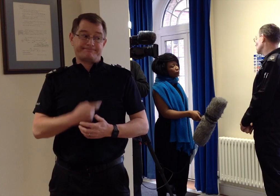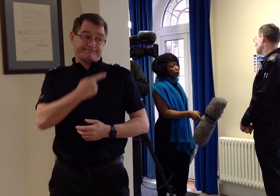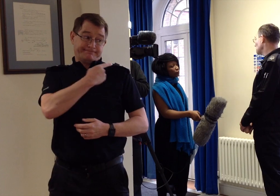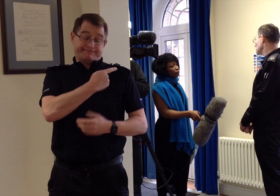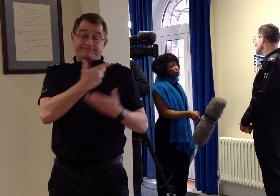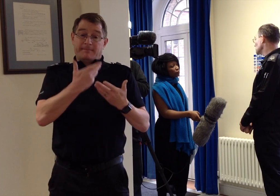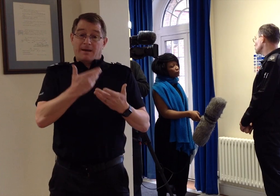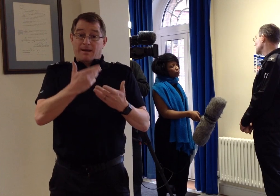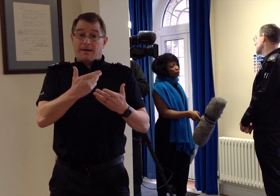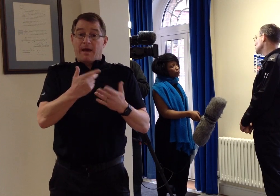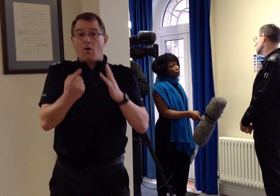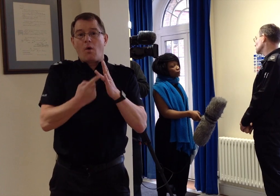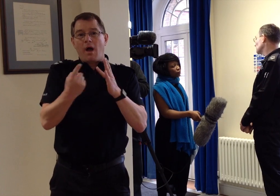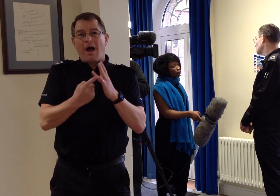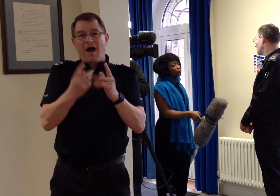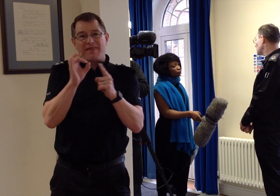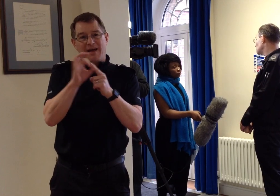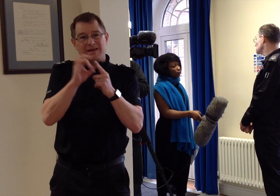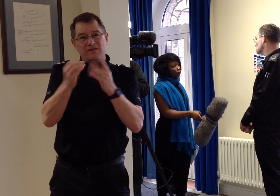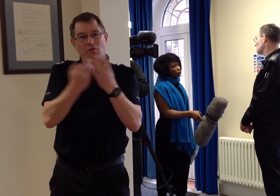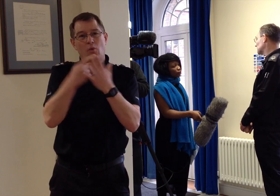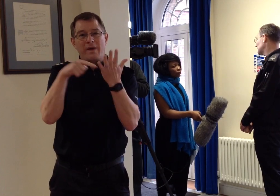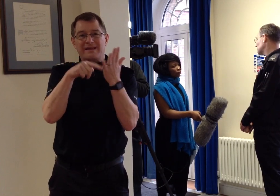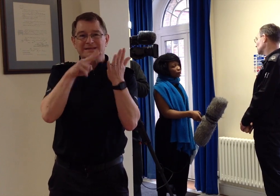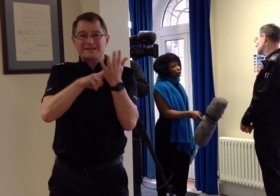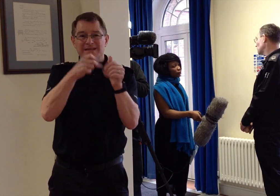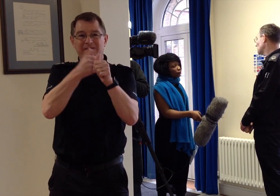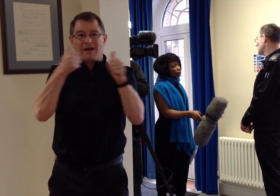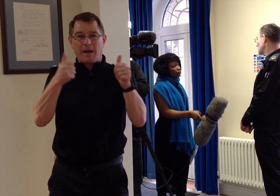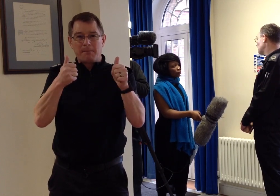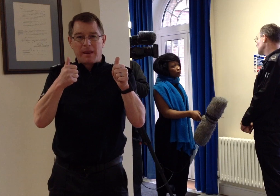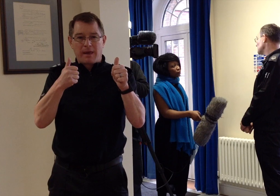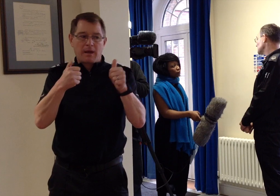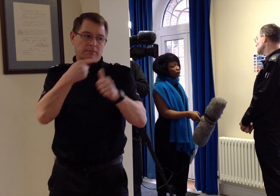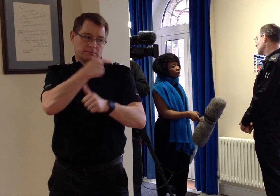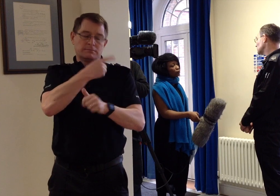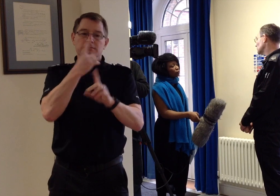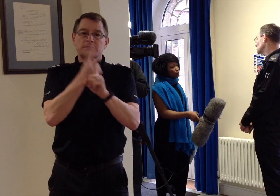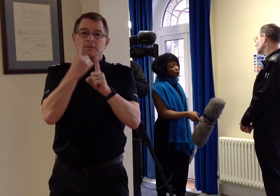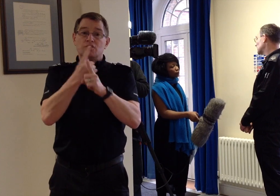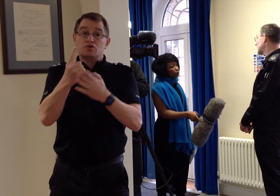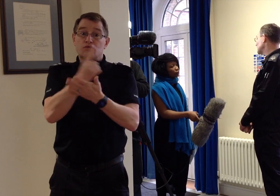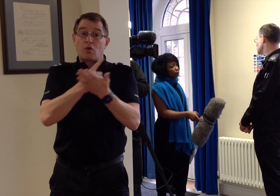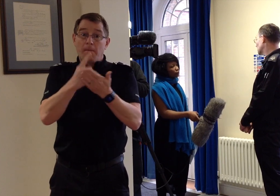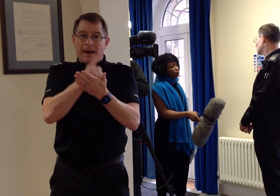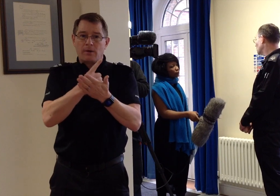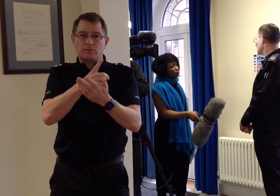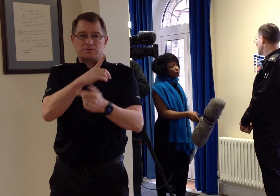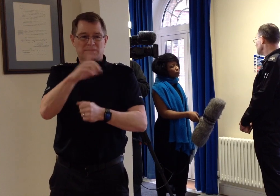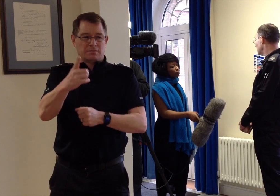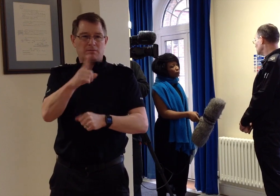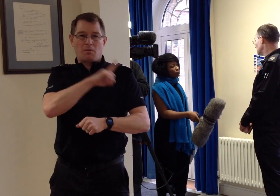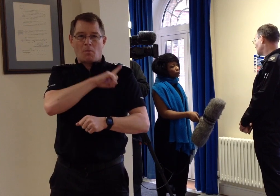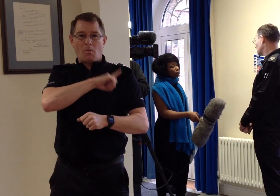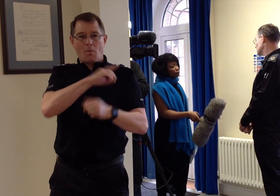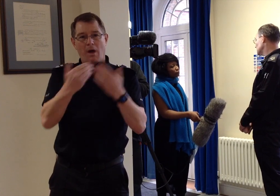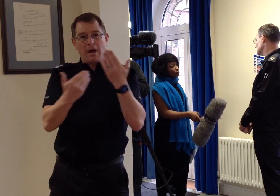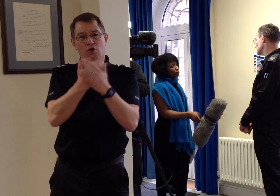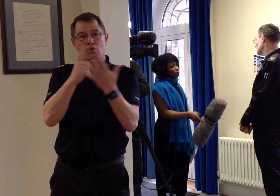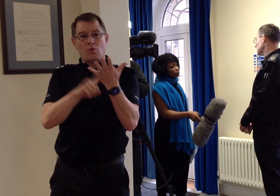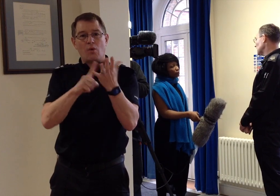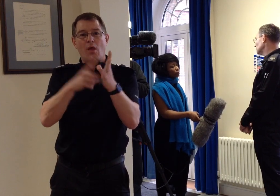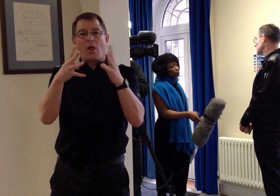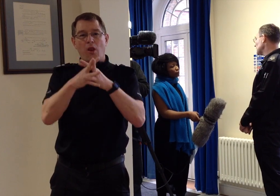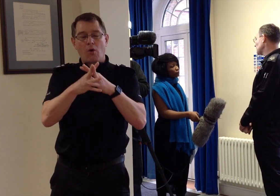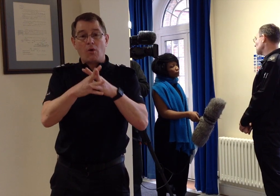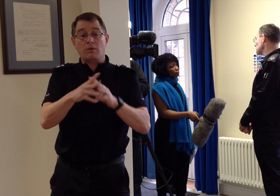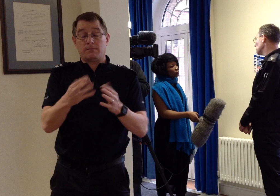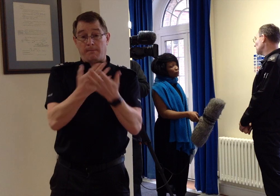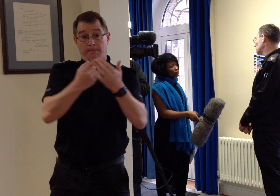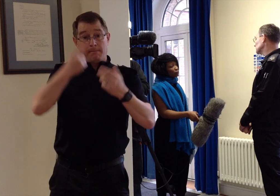Now another TV interview to explain why we have the new law